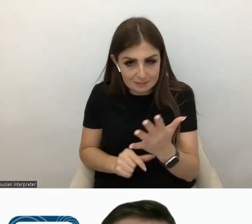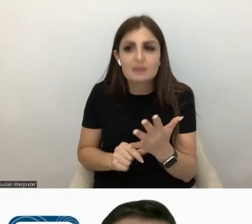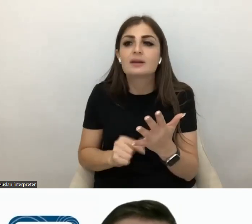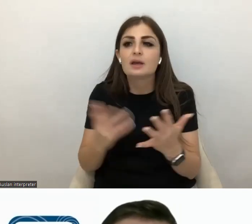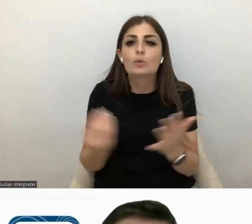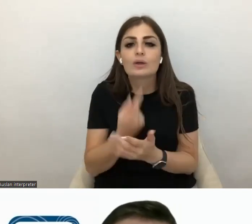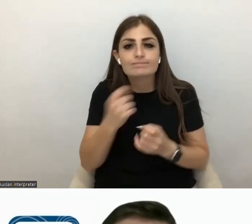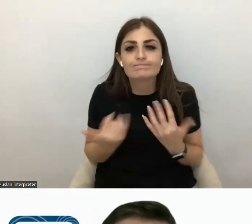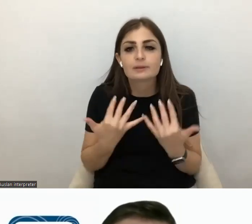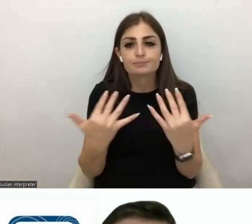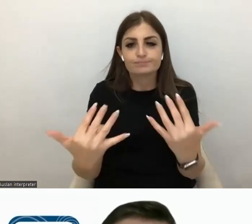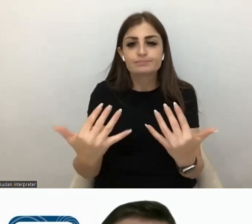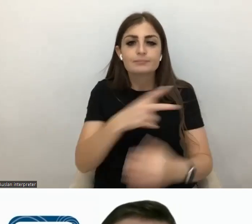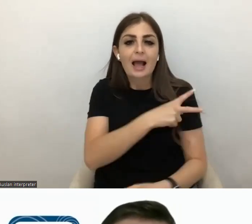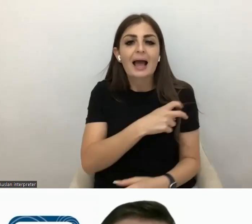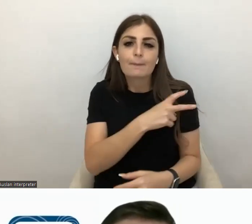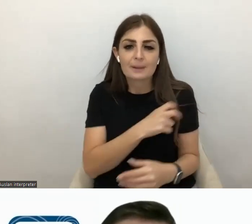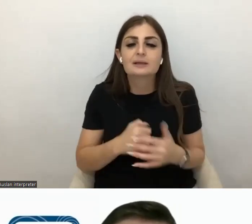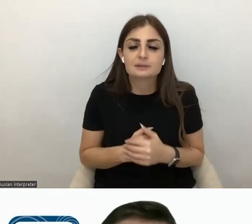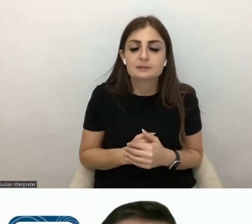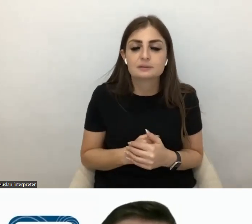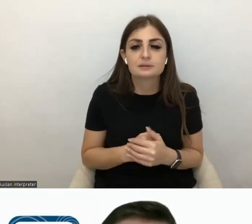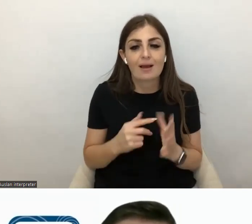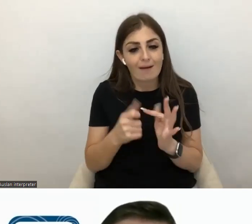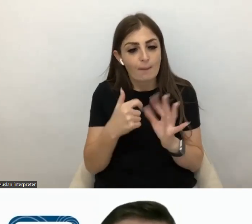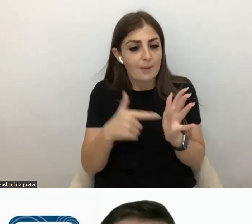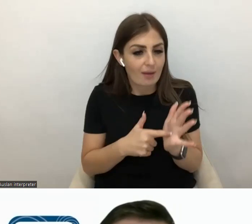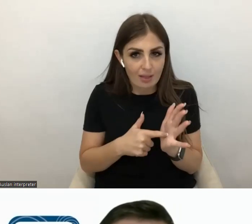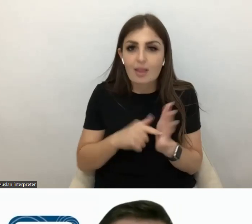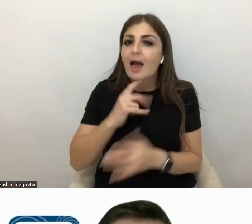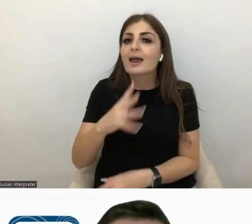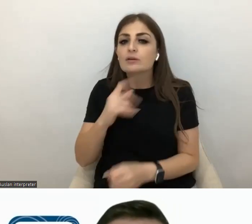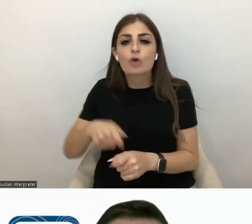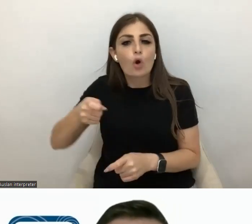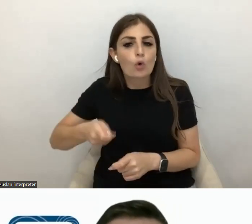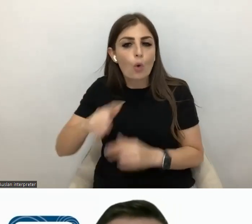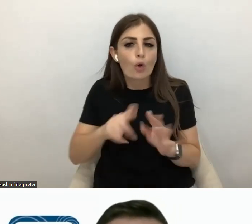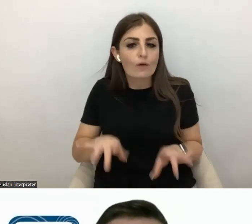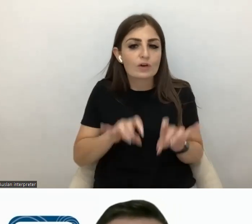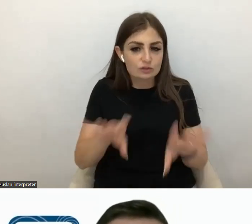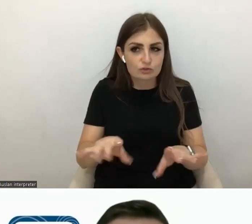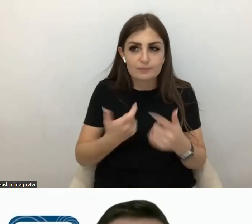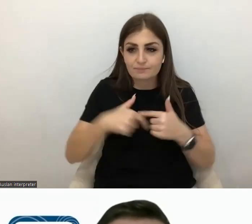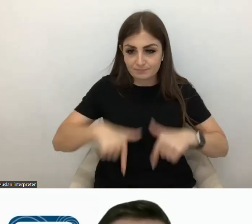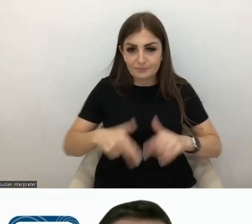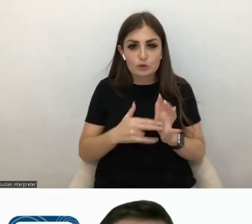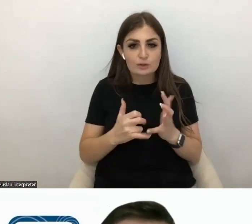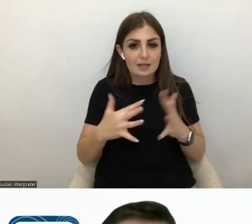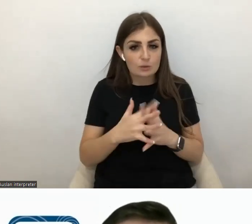Administrative Appeals Tribunal and the Federal Court of Australia. He is based in Sydney at Legal Aid NSW.